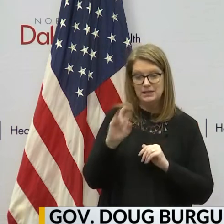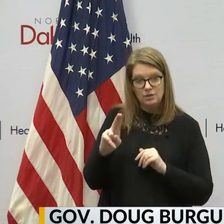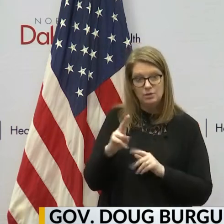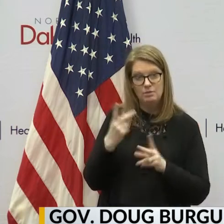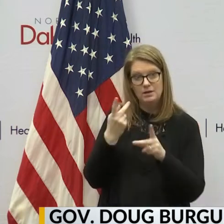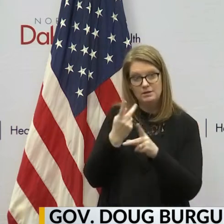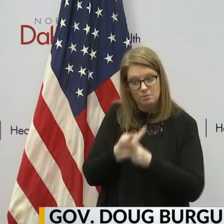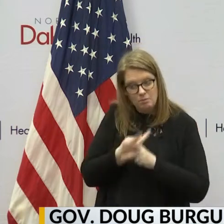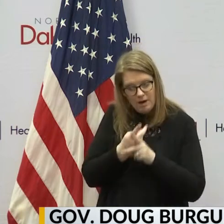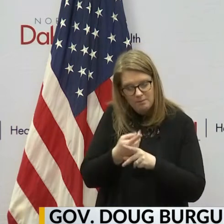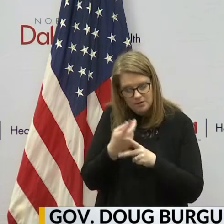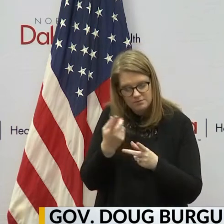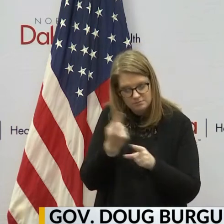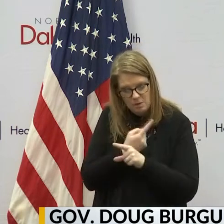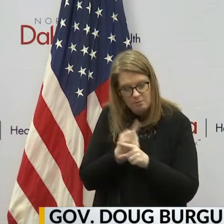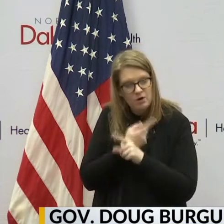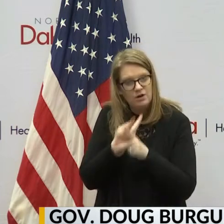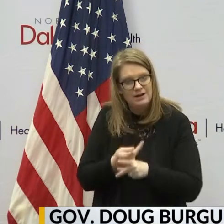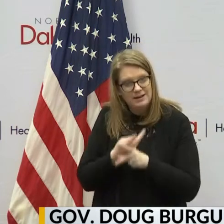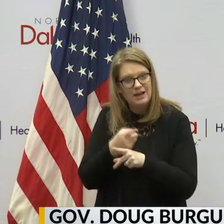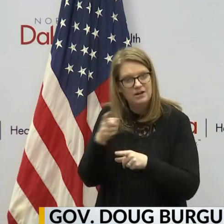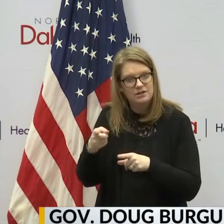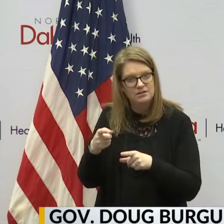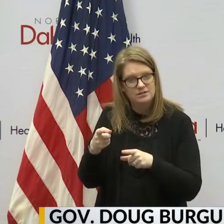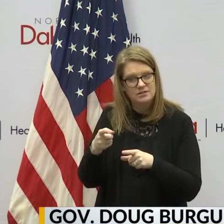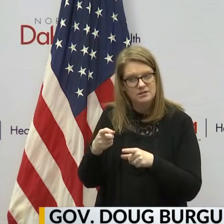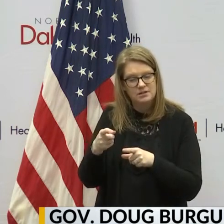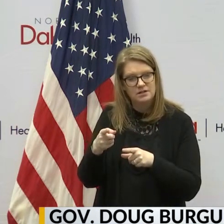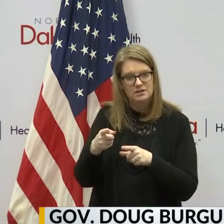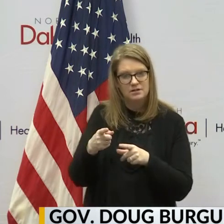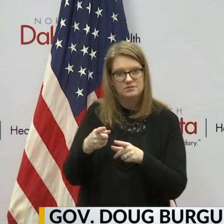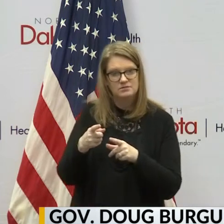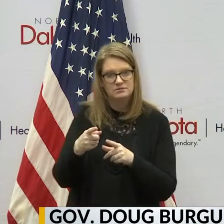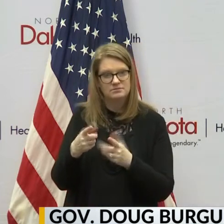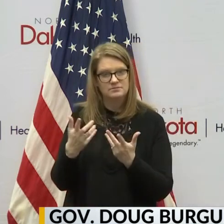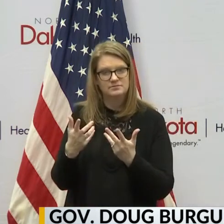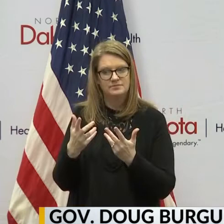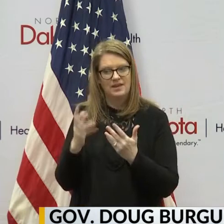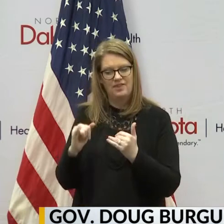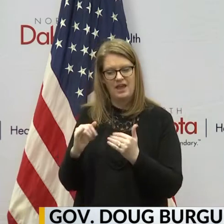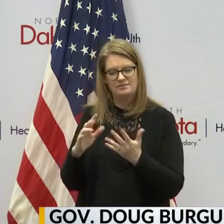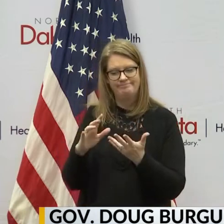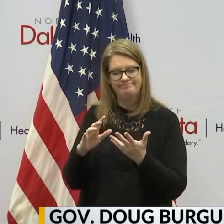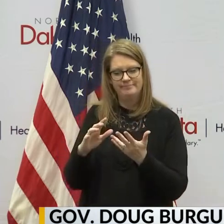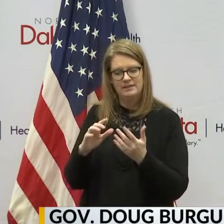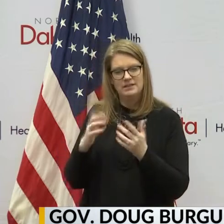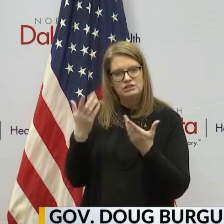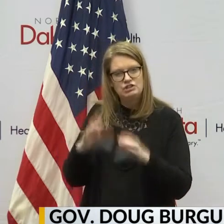ACTUALLY SAVE LIVES AS WE SAID BEFORE THAT IF YOU HAVE ICU WITH PROPER CARE WITH